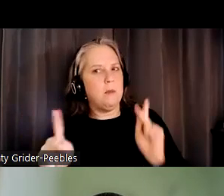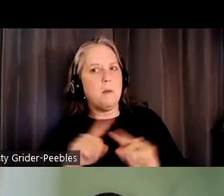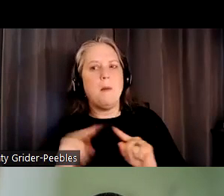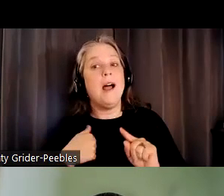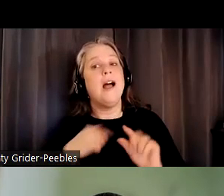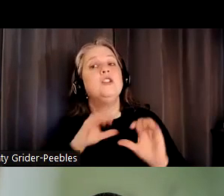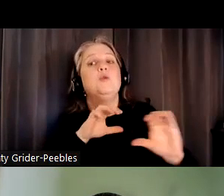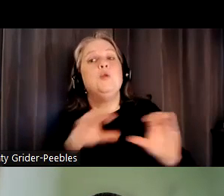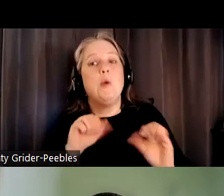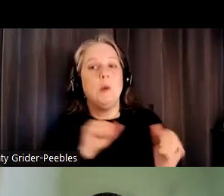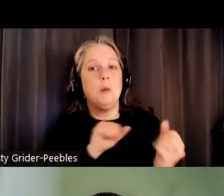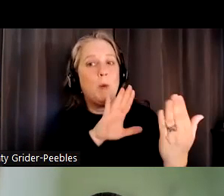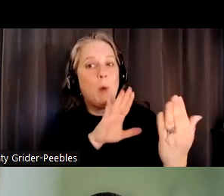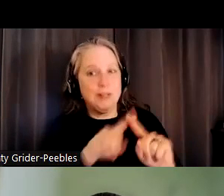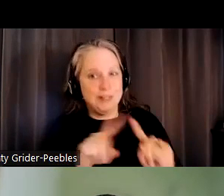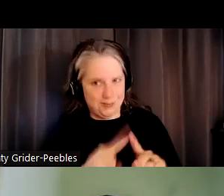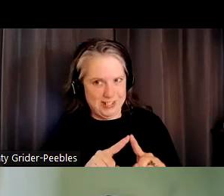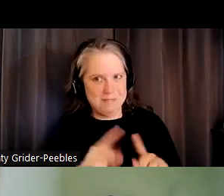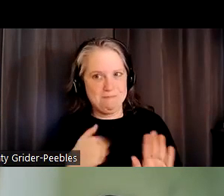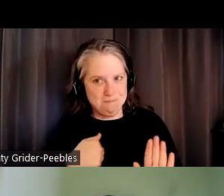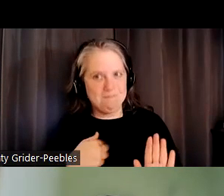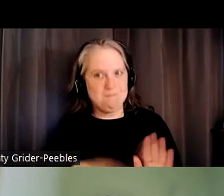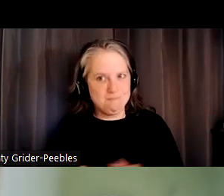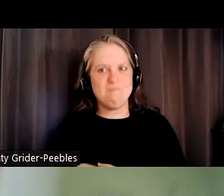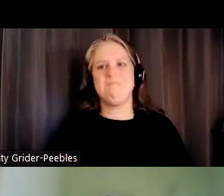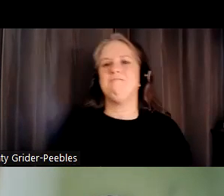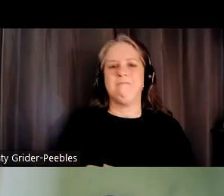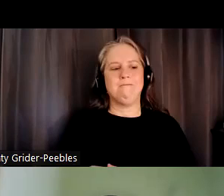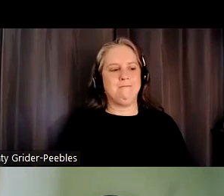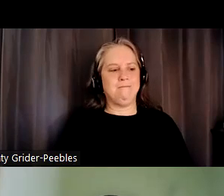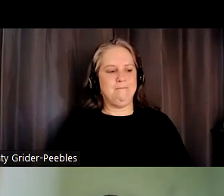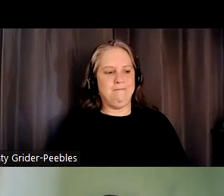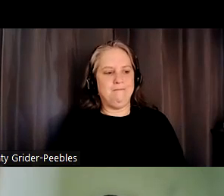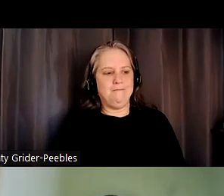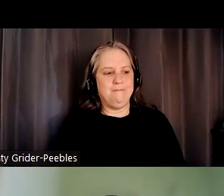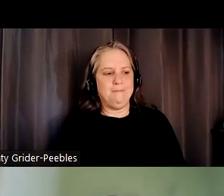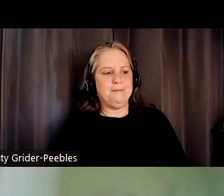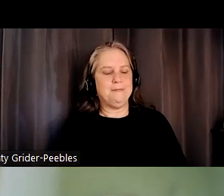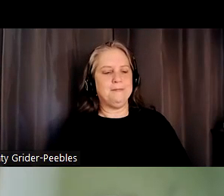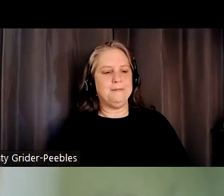Natalie: